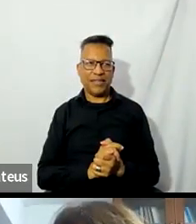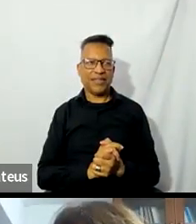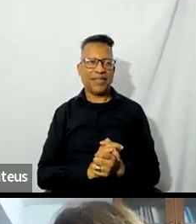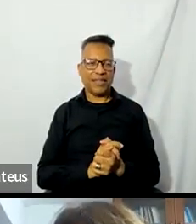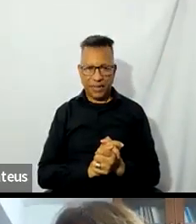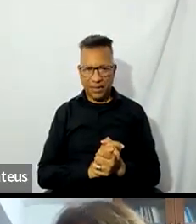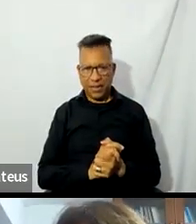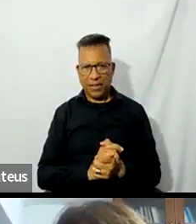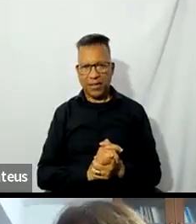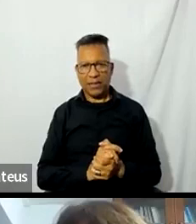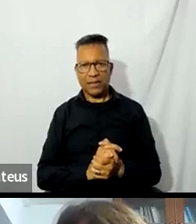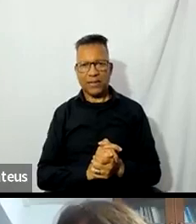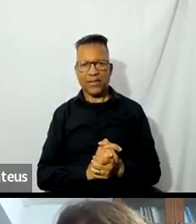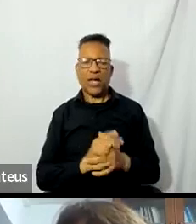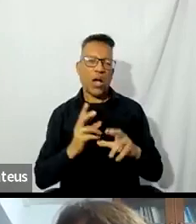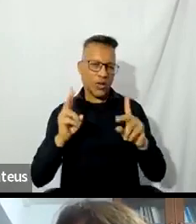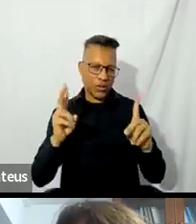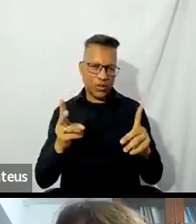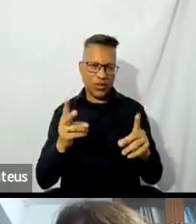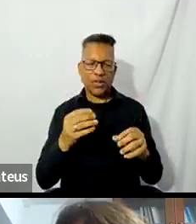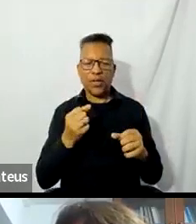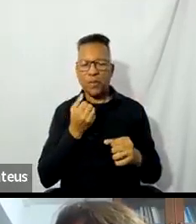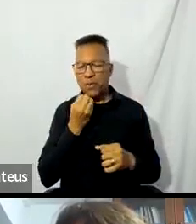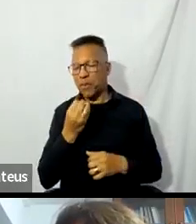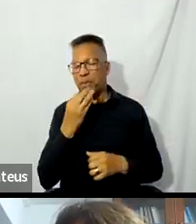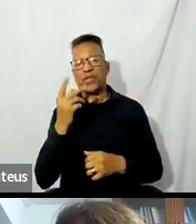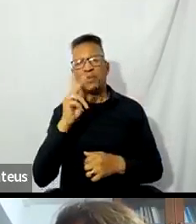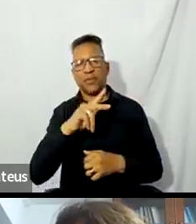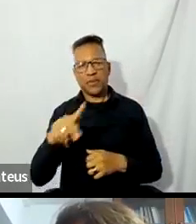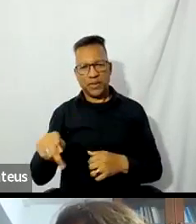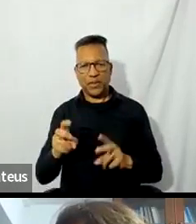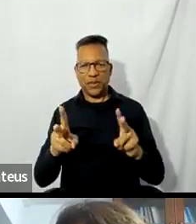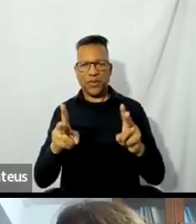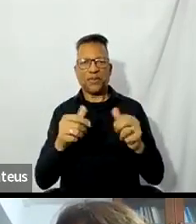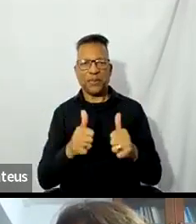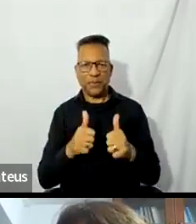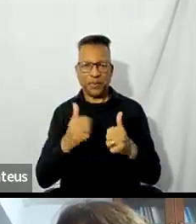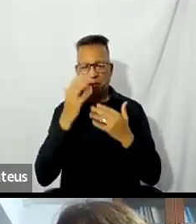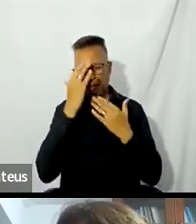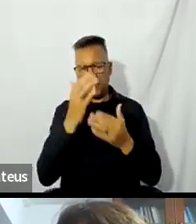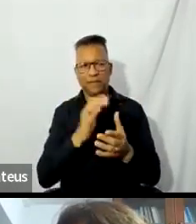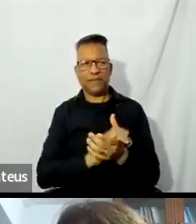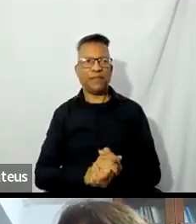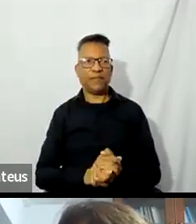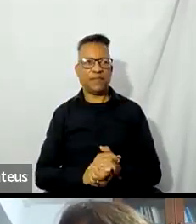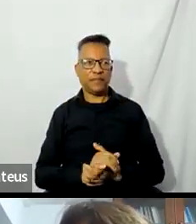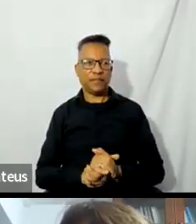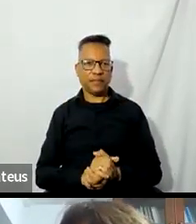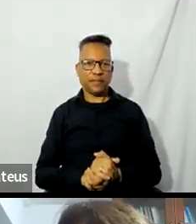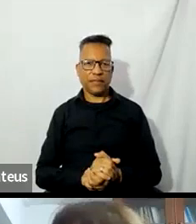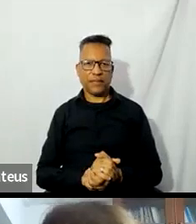So that was perfect. Thank you it's still worth it's still worth it thank